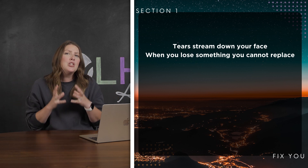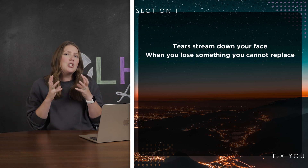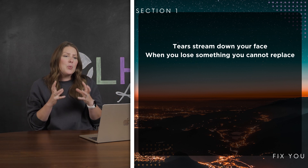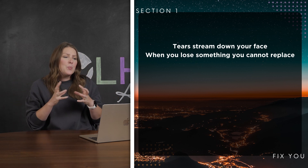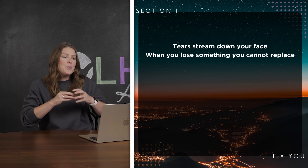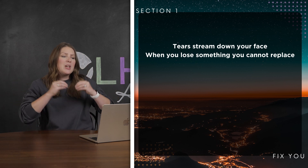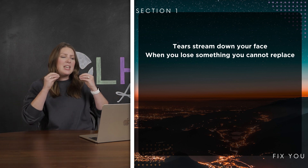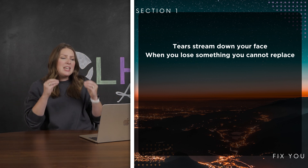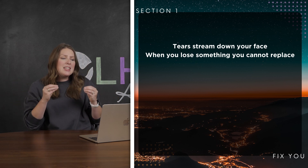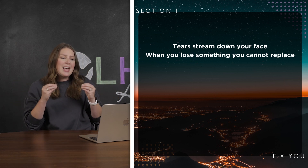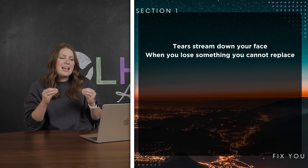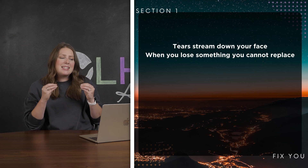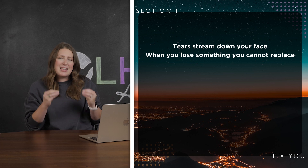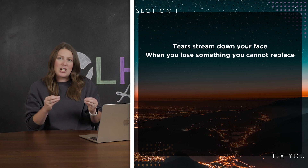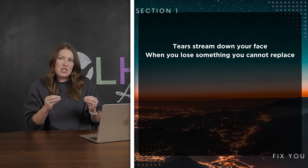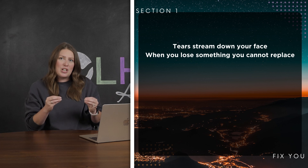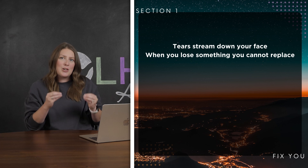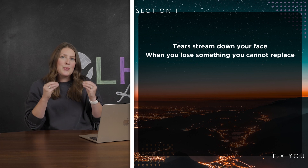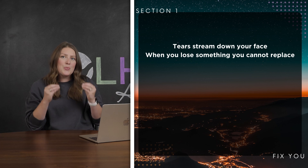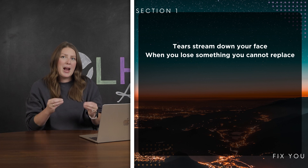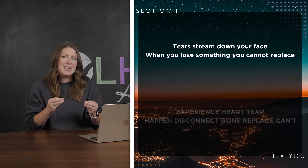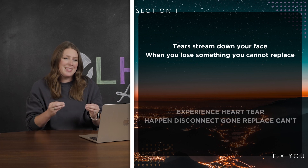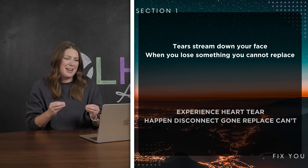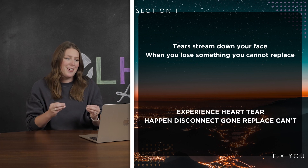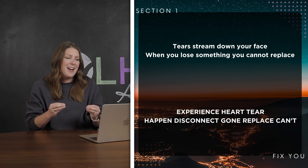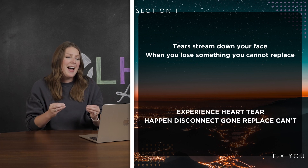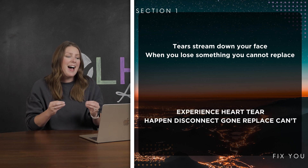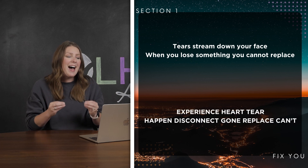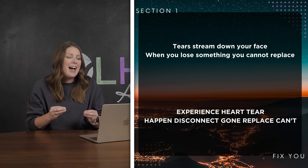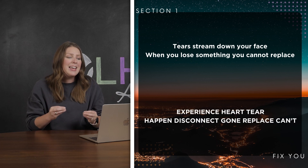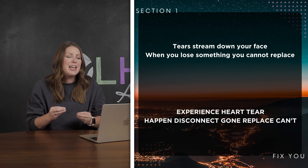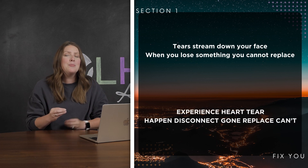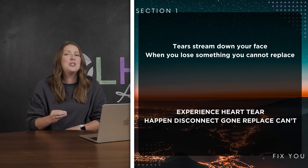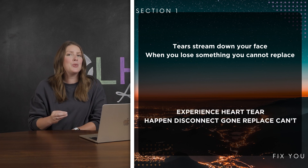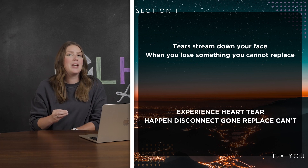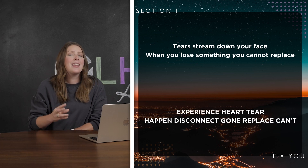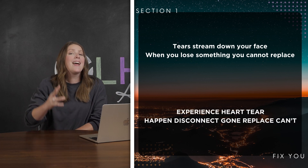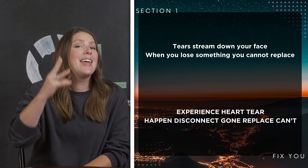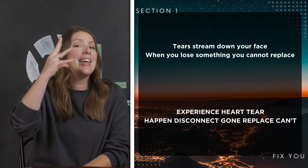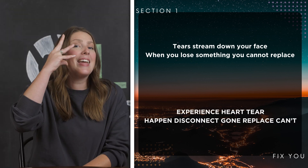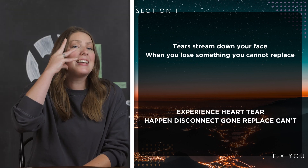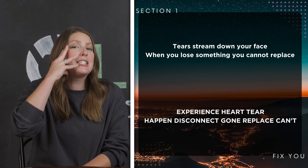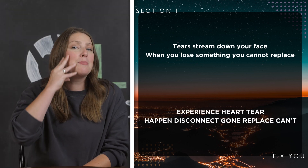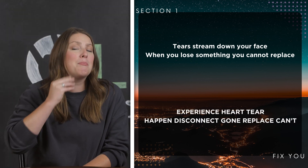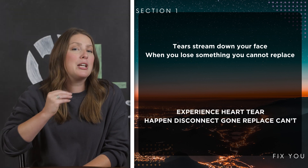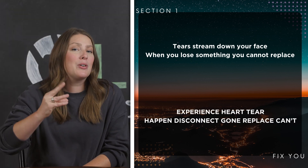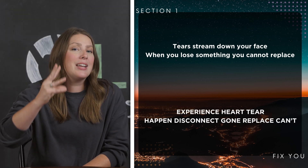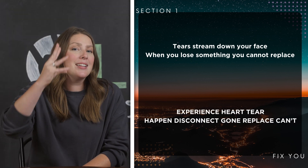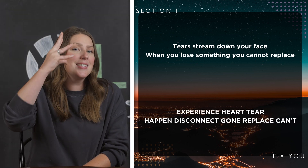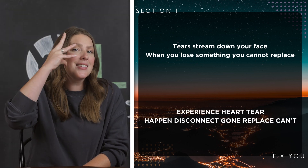So in that section right there, I am doing experience.